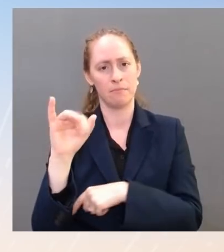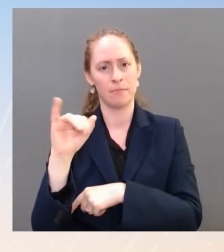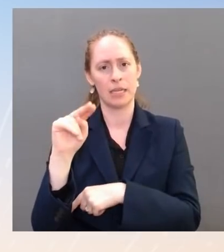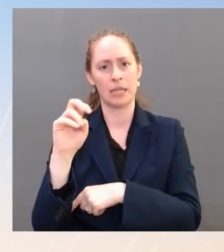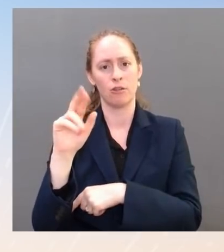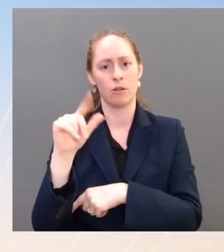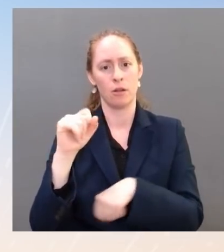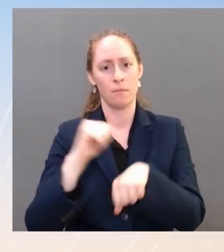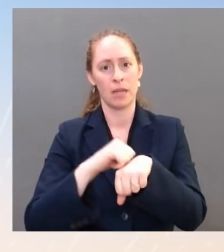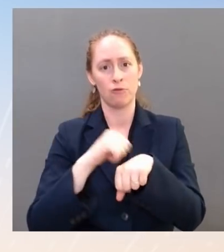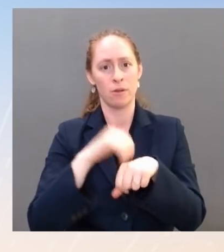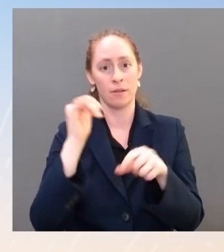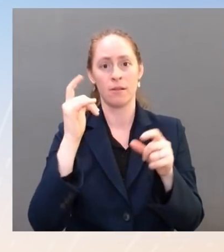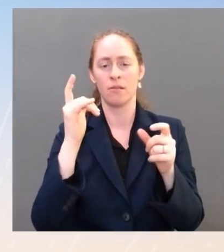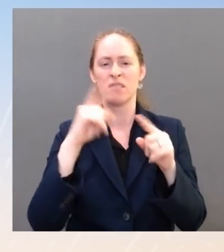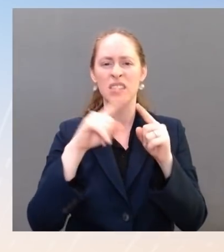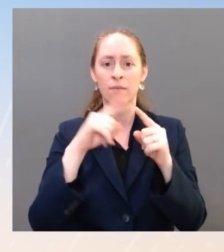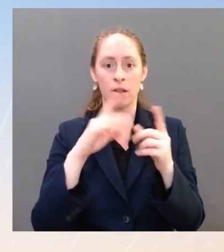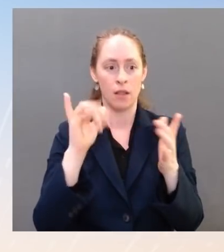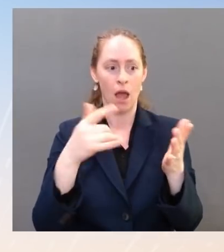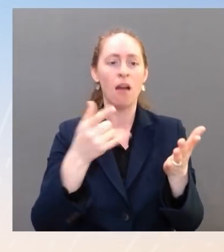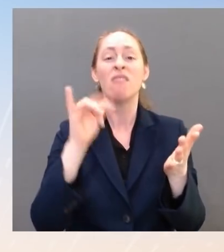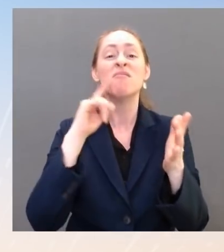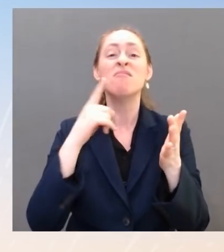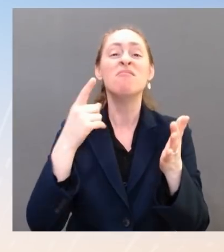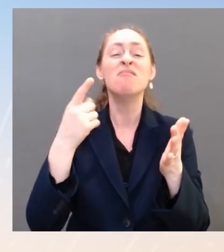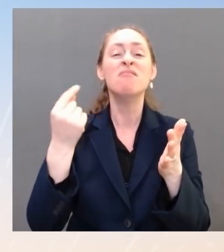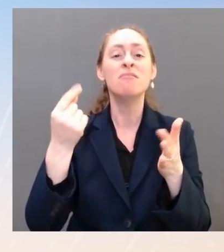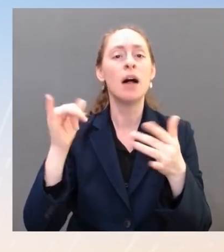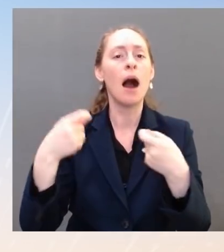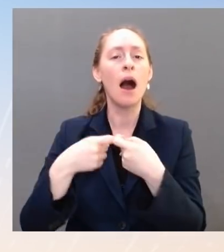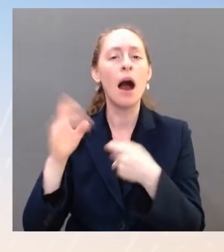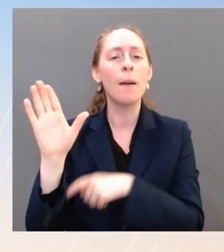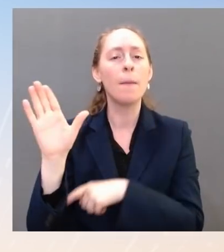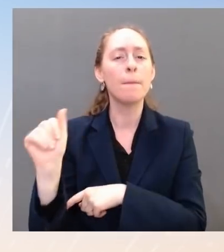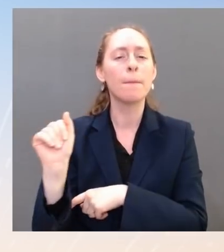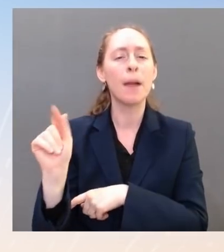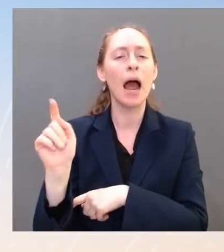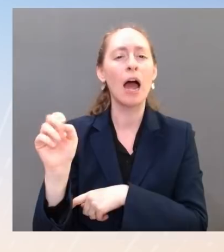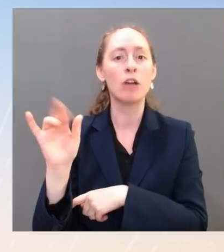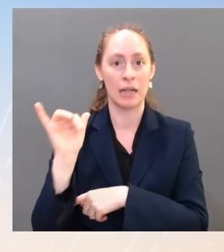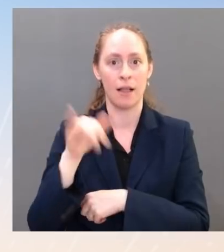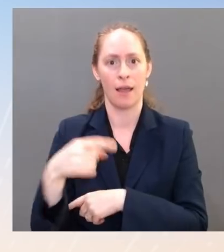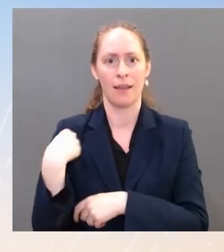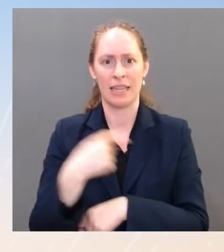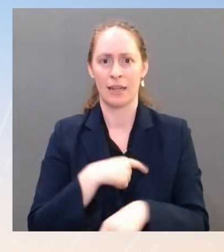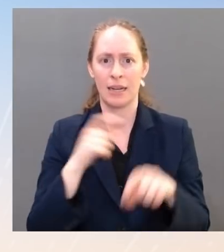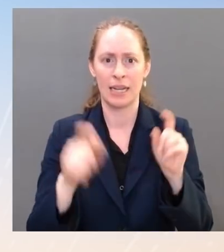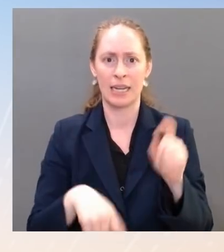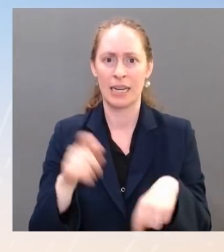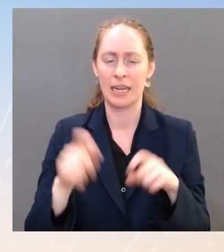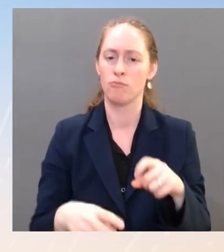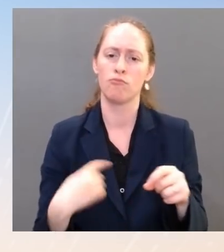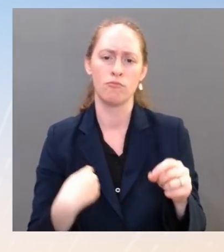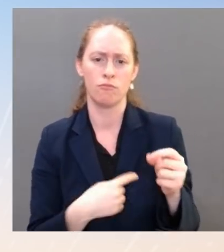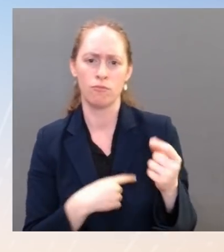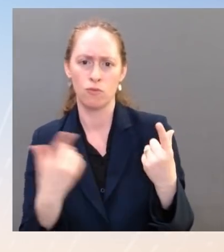We are focused across government in moving and accelerating those efforts. And as you say, the infrastructure like gives us a lot of those tools.